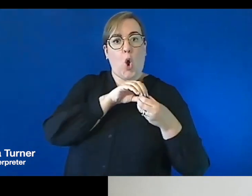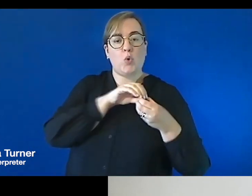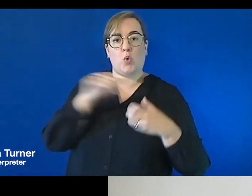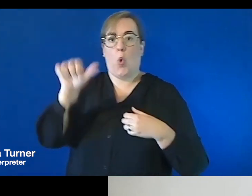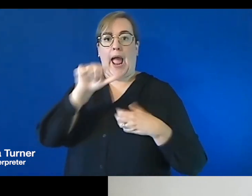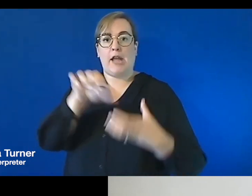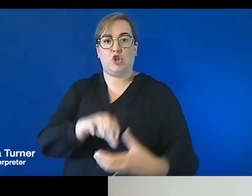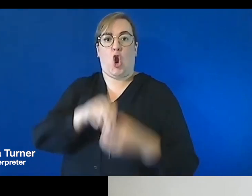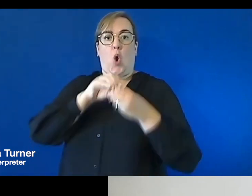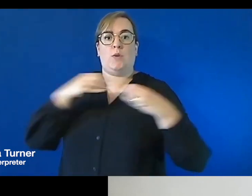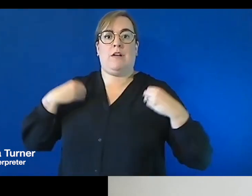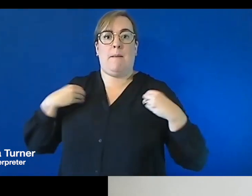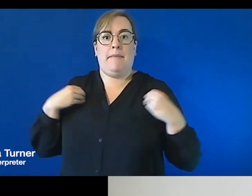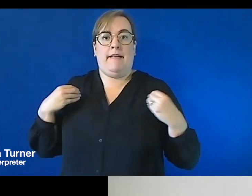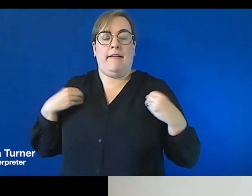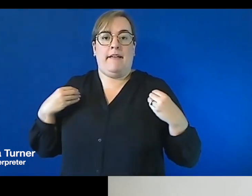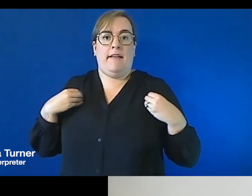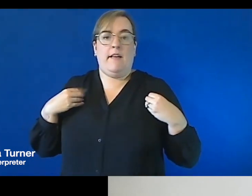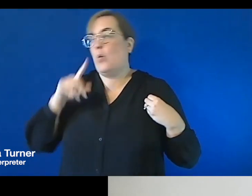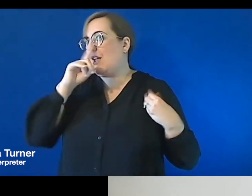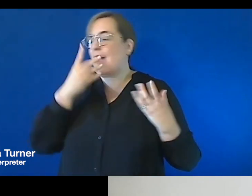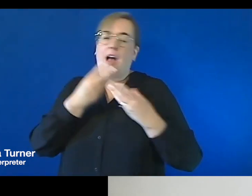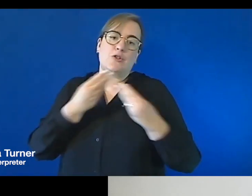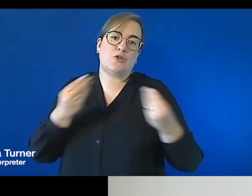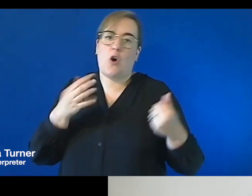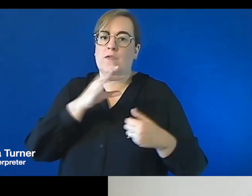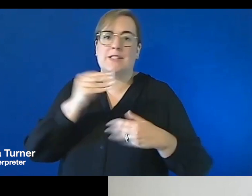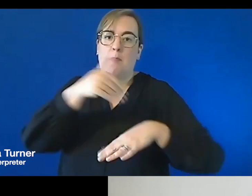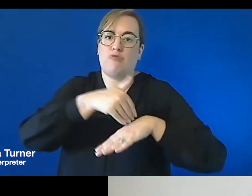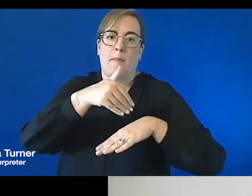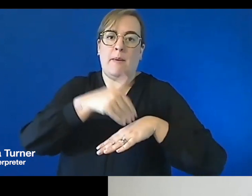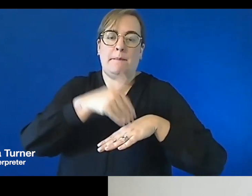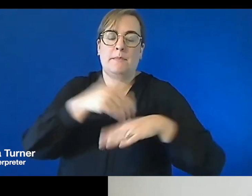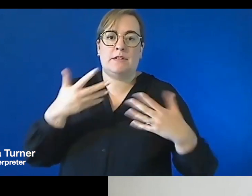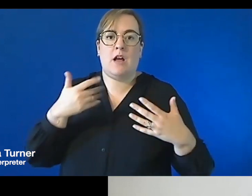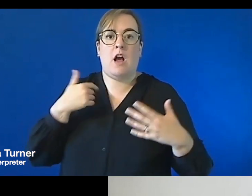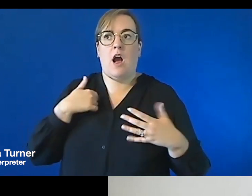never be able to solve particular problems. So I don't believe in inclusion, I believe